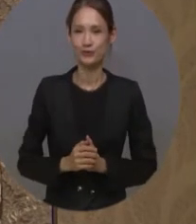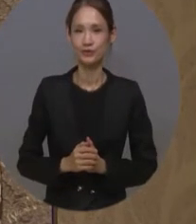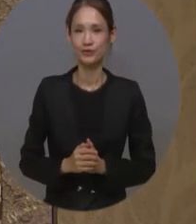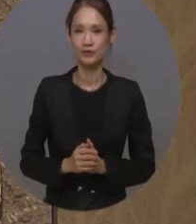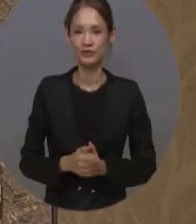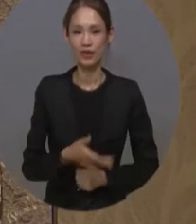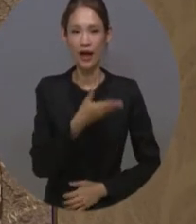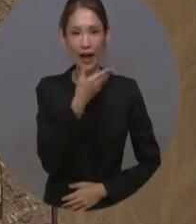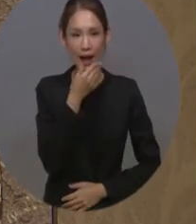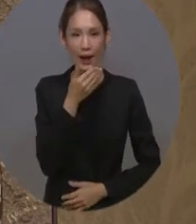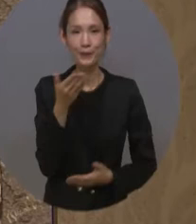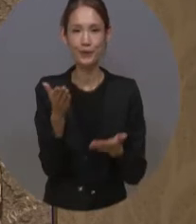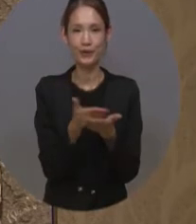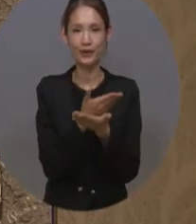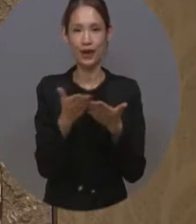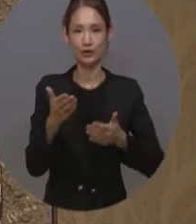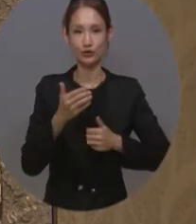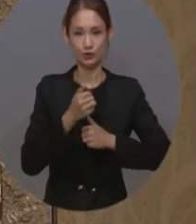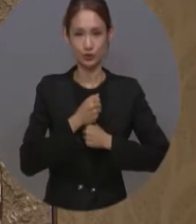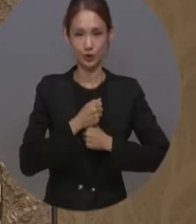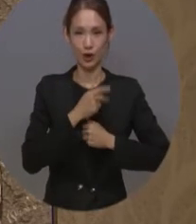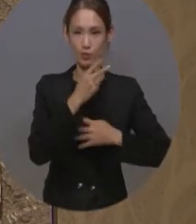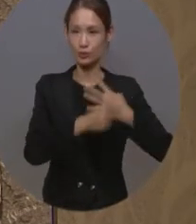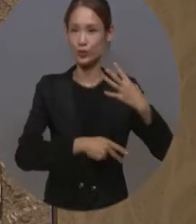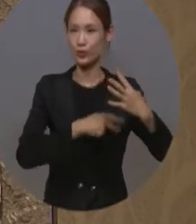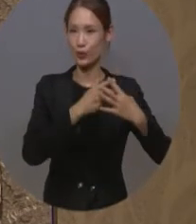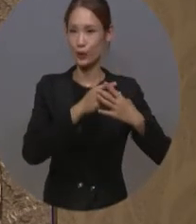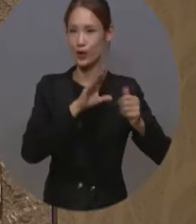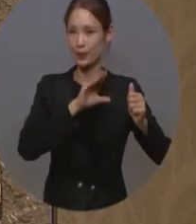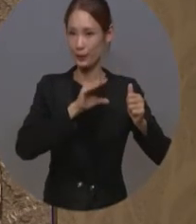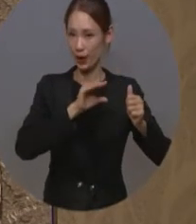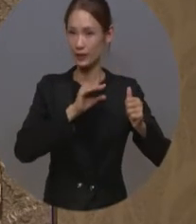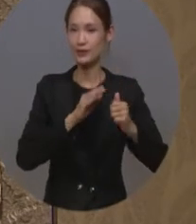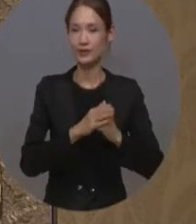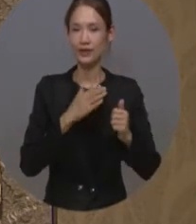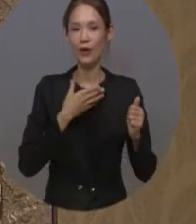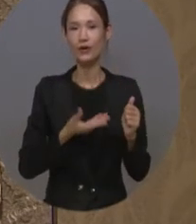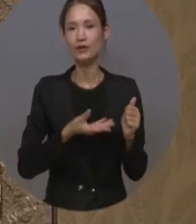I think the Happiness Sharing Keeper invited me well